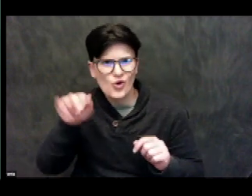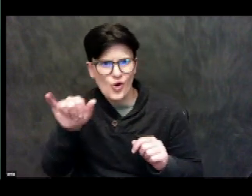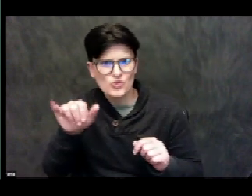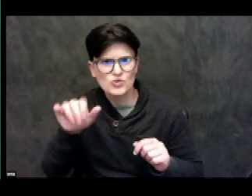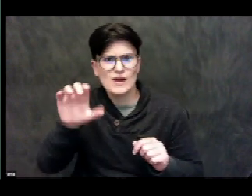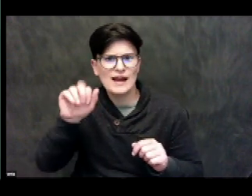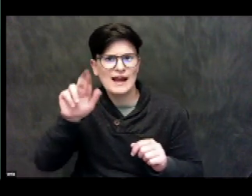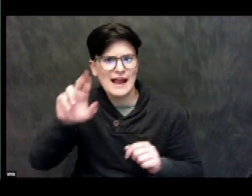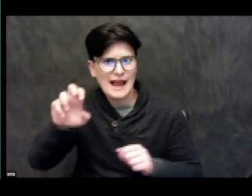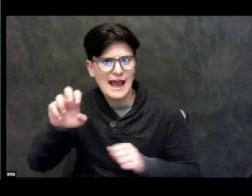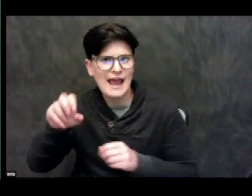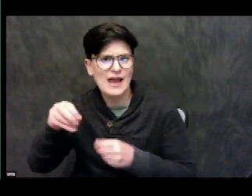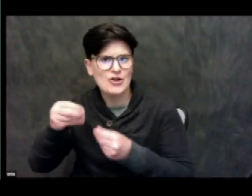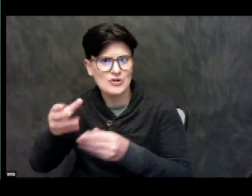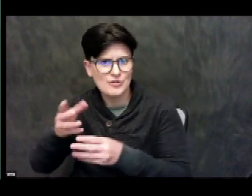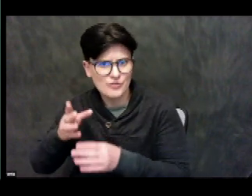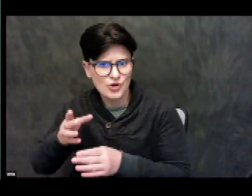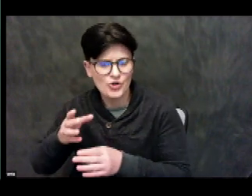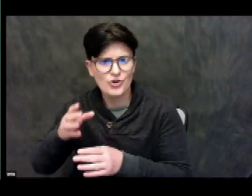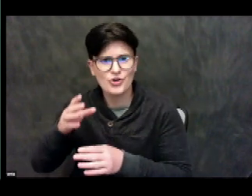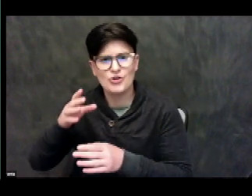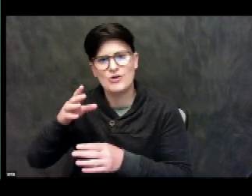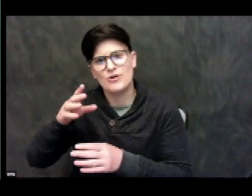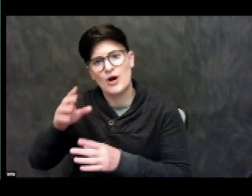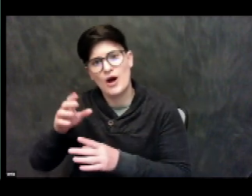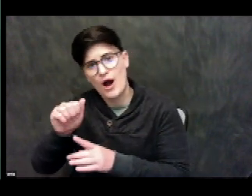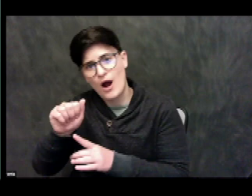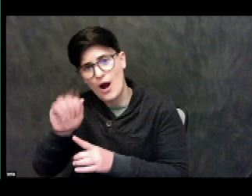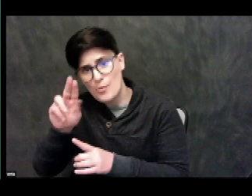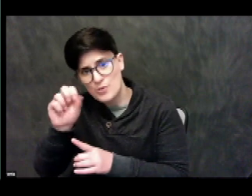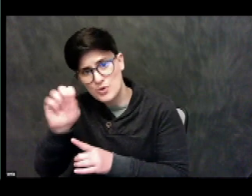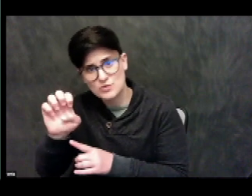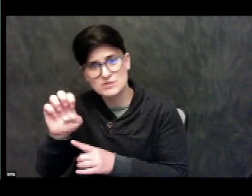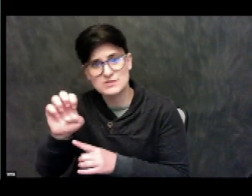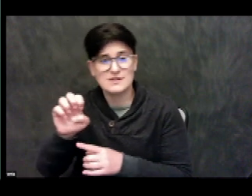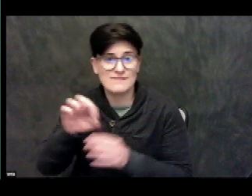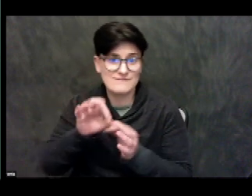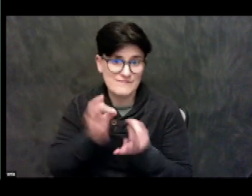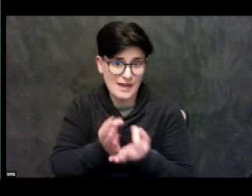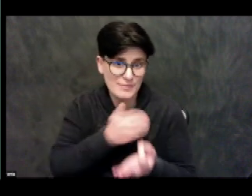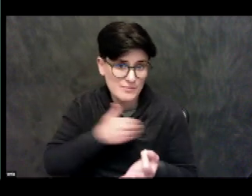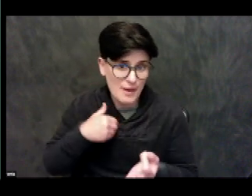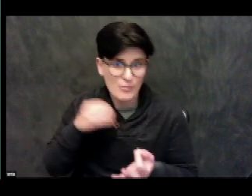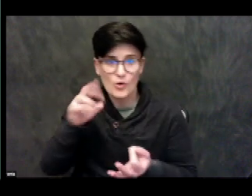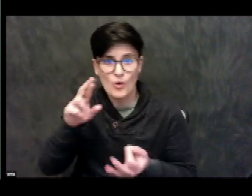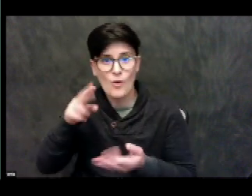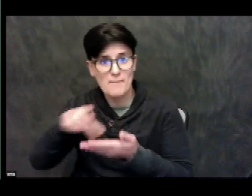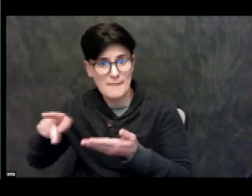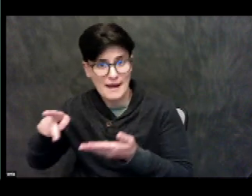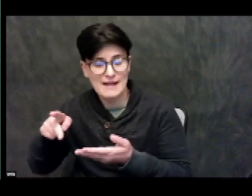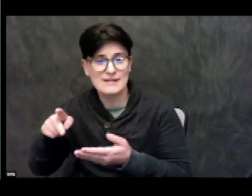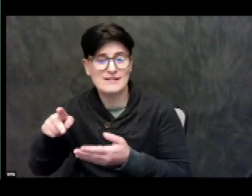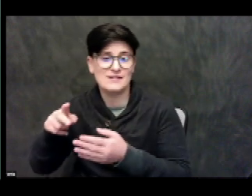either family or paid caregivers that help for mobility, function and physical accommodations.